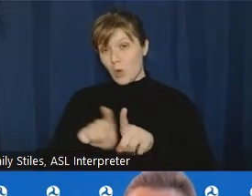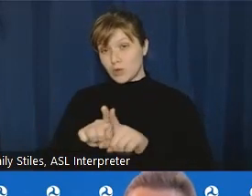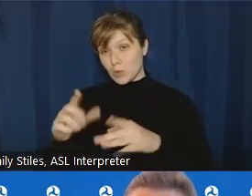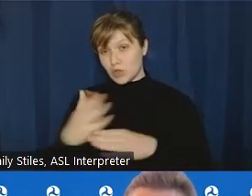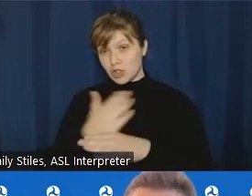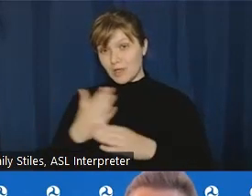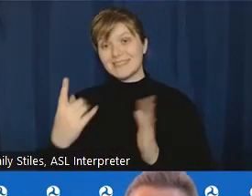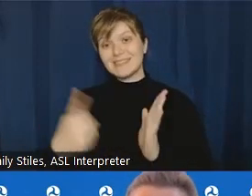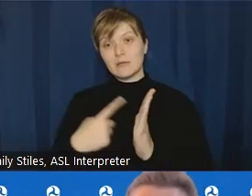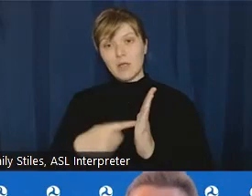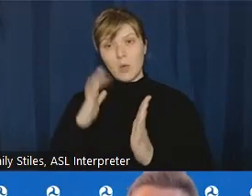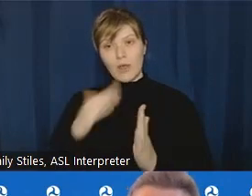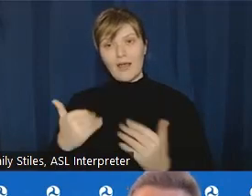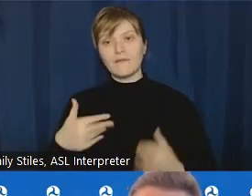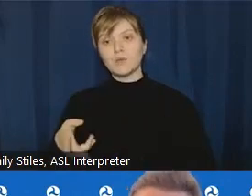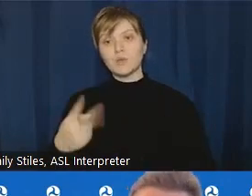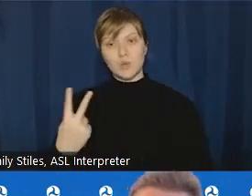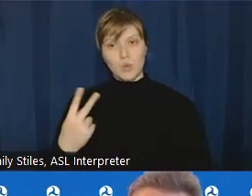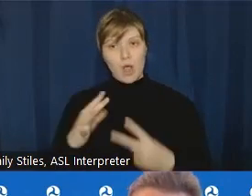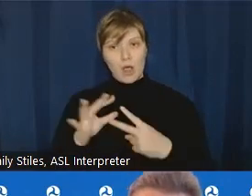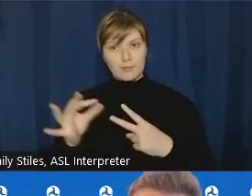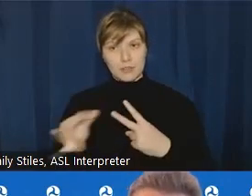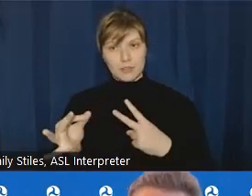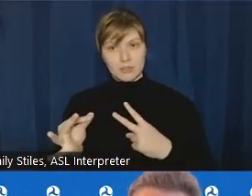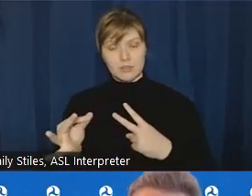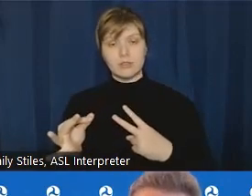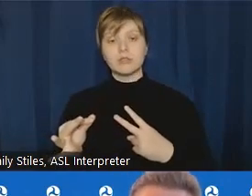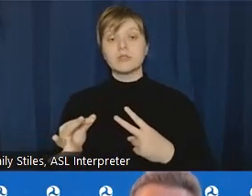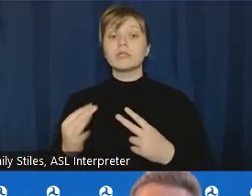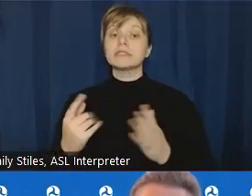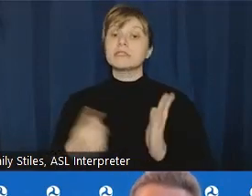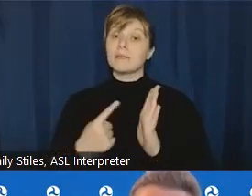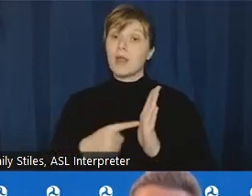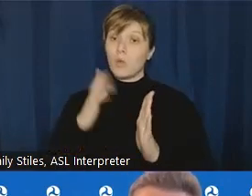options down here. Sometimes there will be two providers in a community. All you